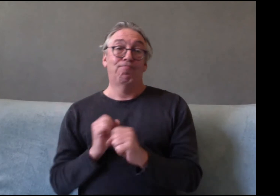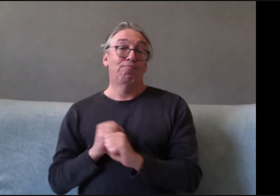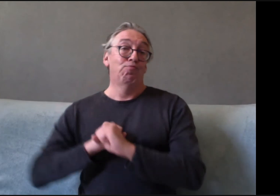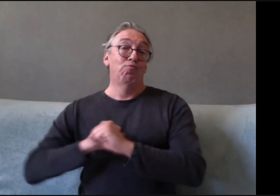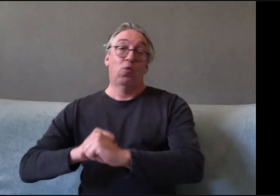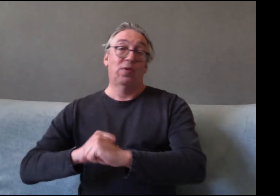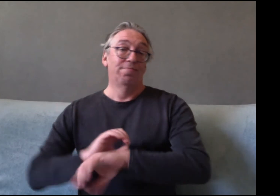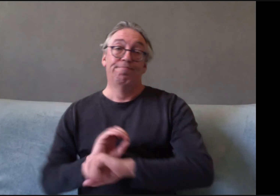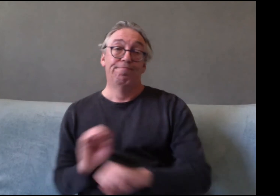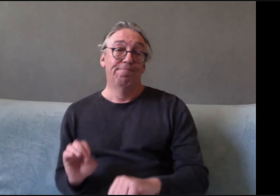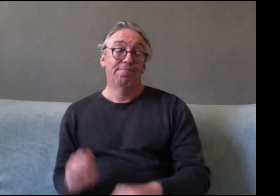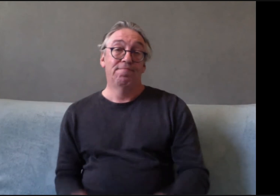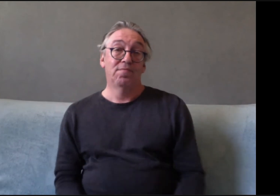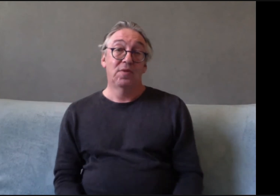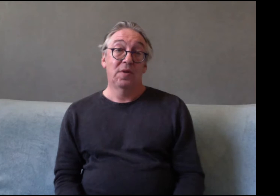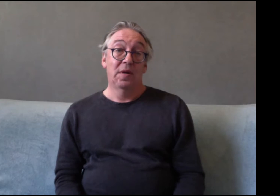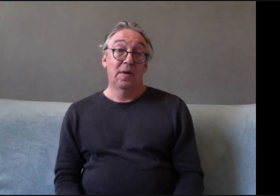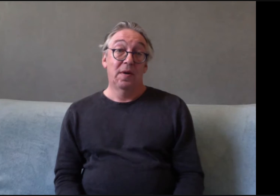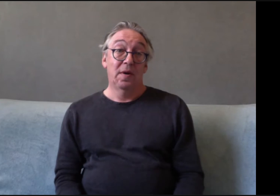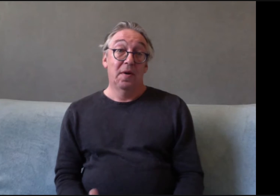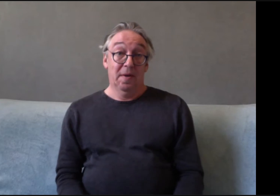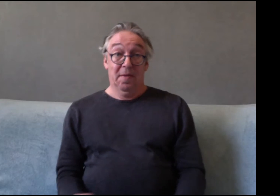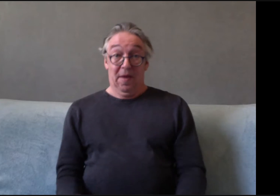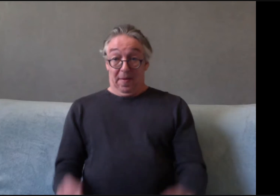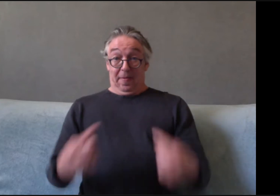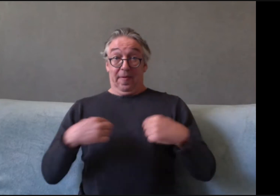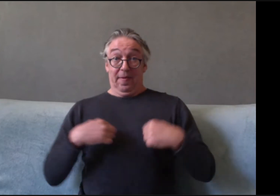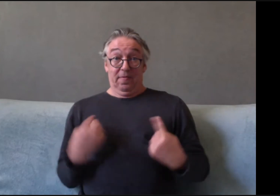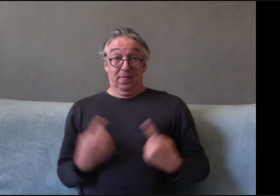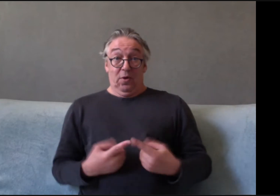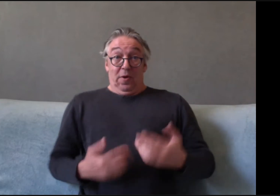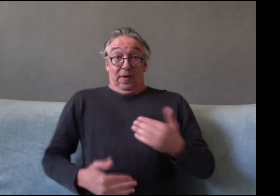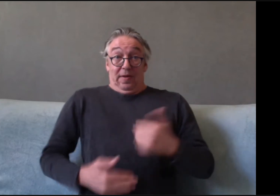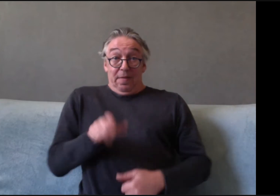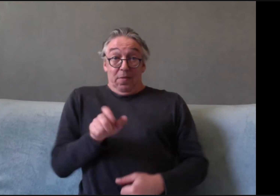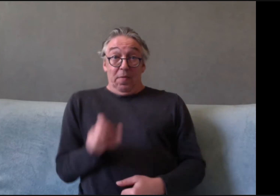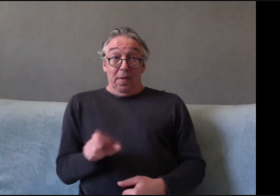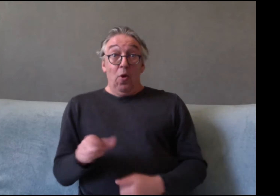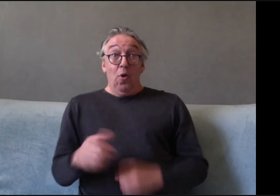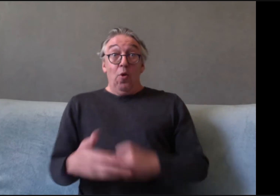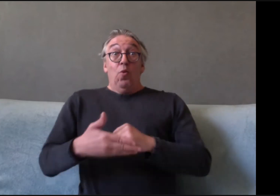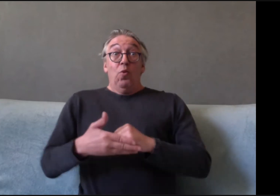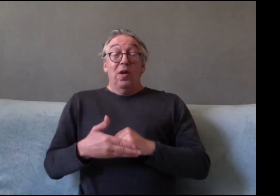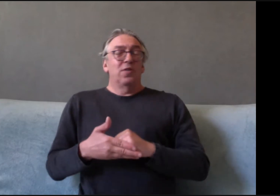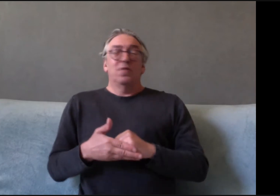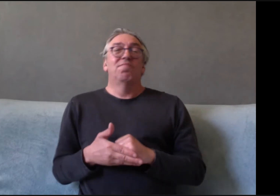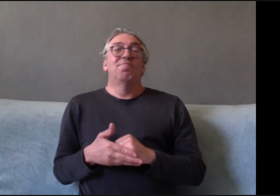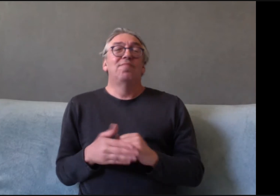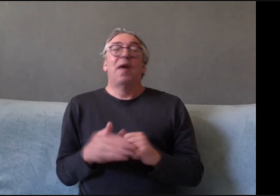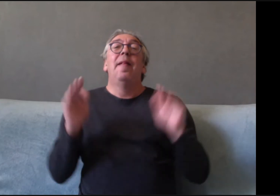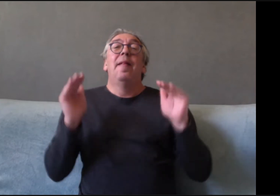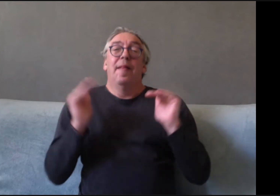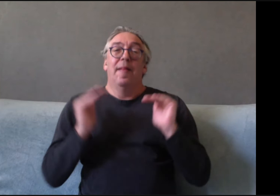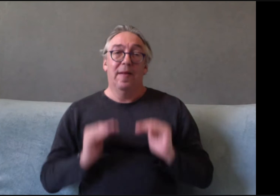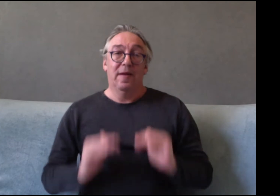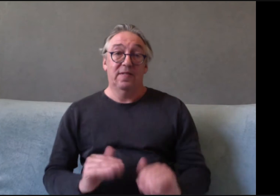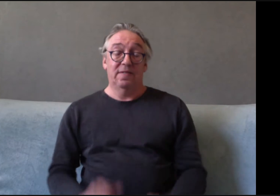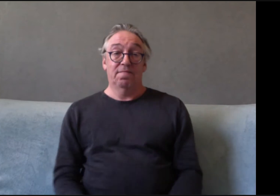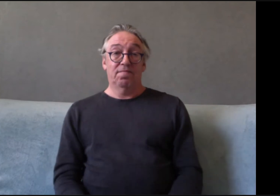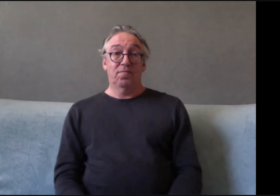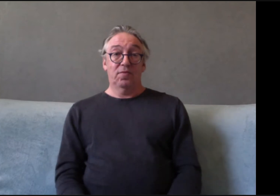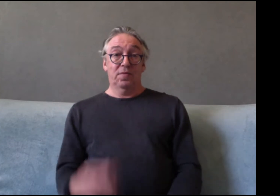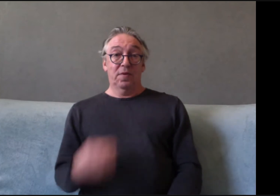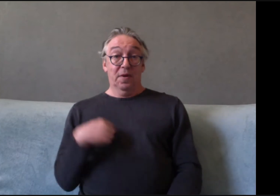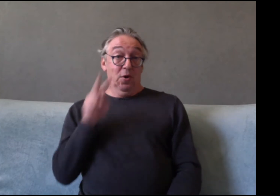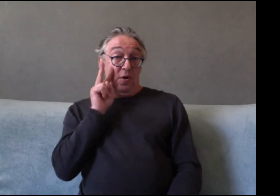Because if I see there are two cases on the newspaper, it's terrible.